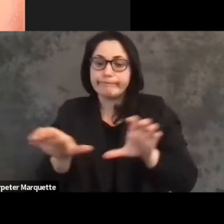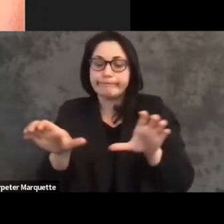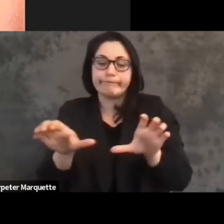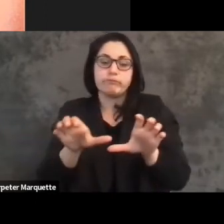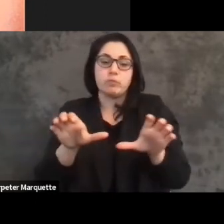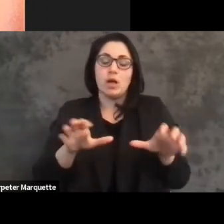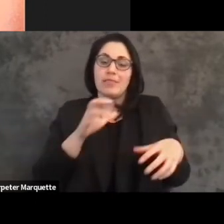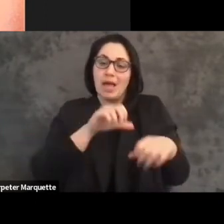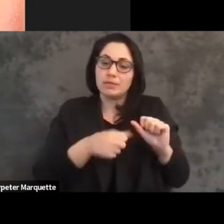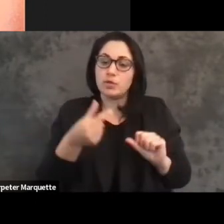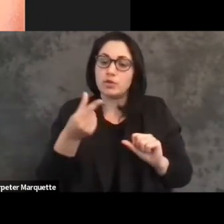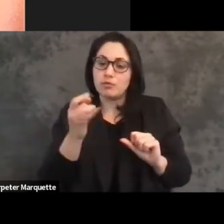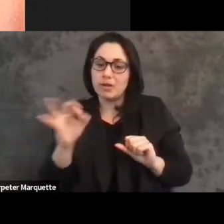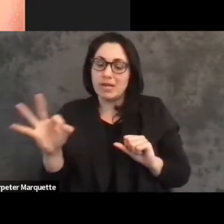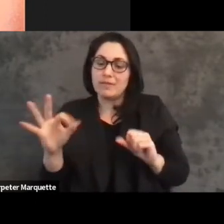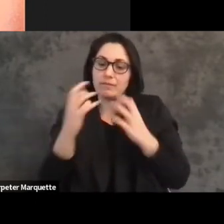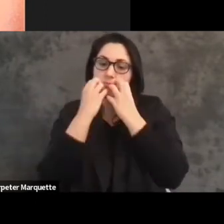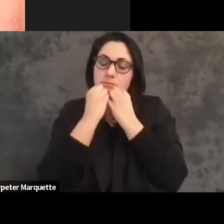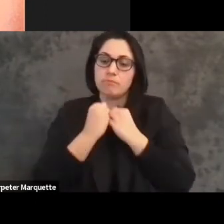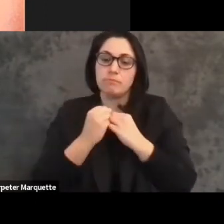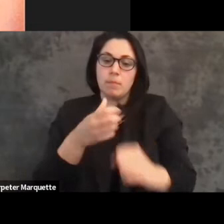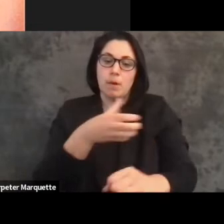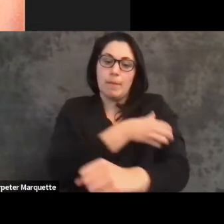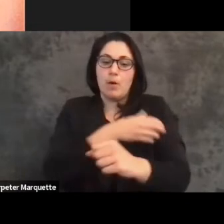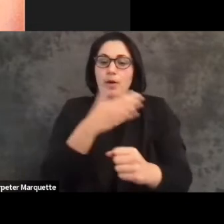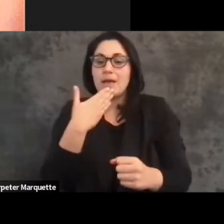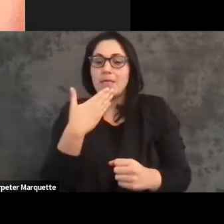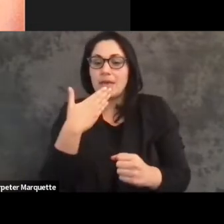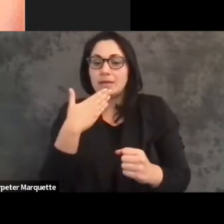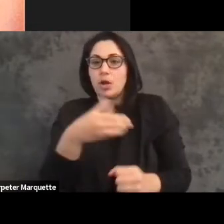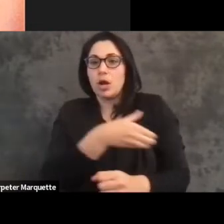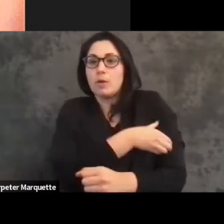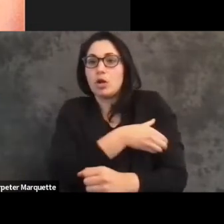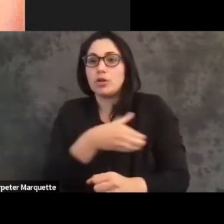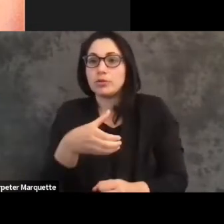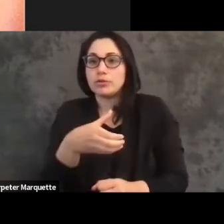can happen when we turn our grief into action. Our grief is sacred and powerful. We want